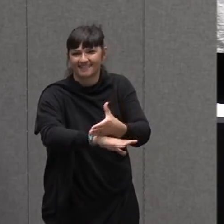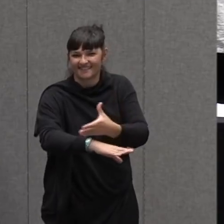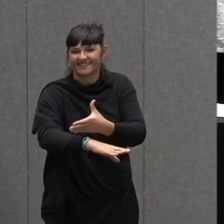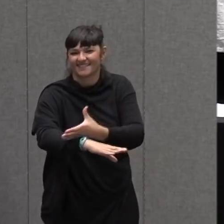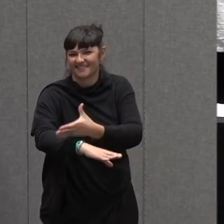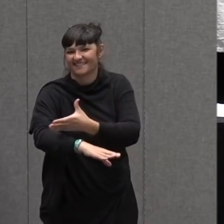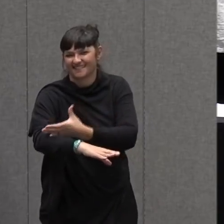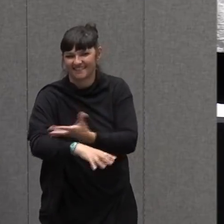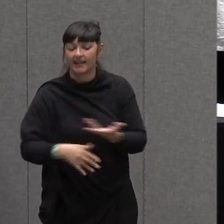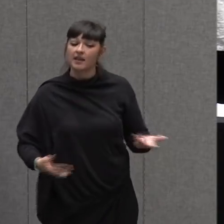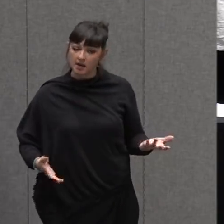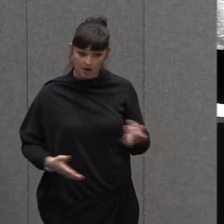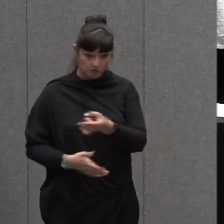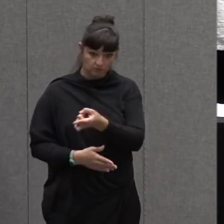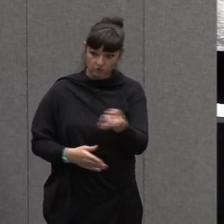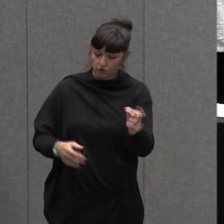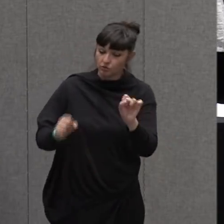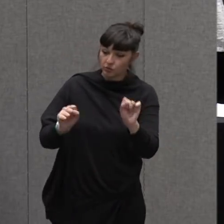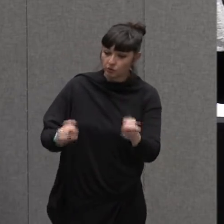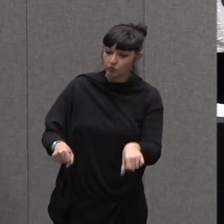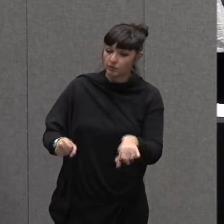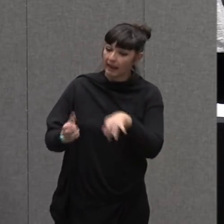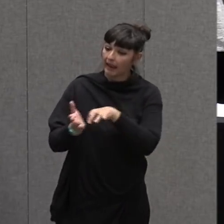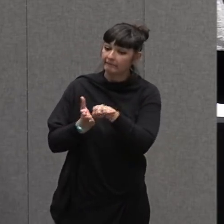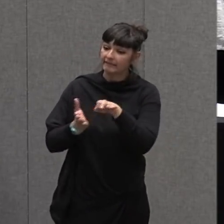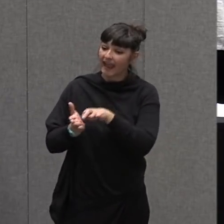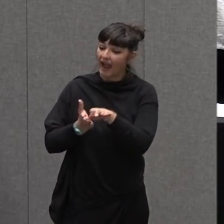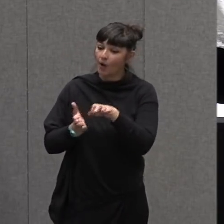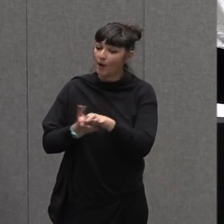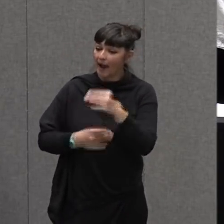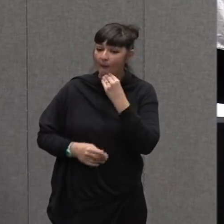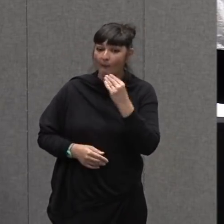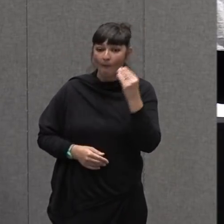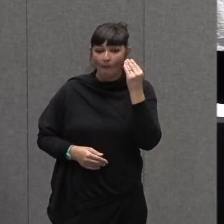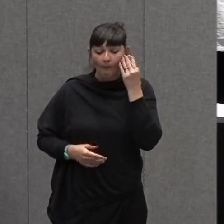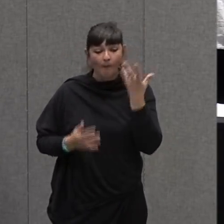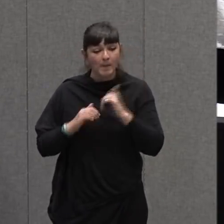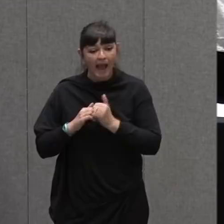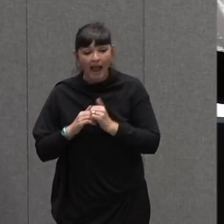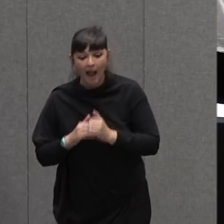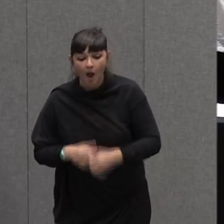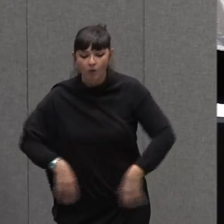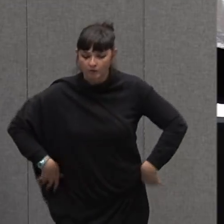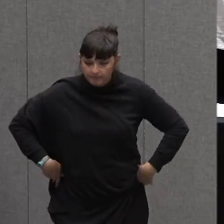You can do it with like I said, counting to your dog, counting to your cat, counting to your lizard if you have a pet lizard